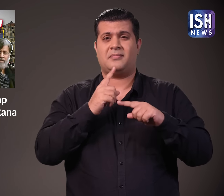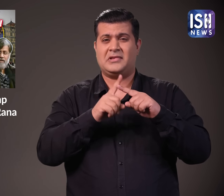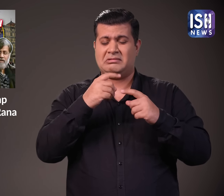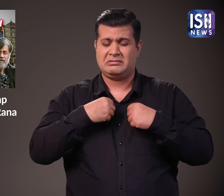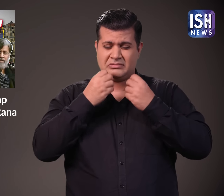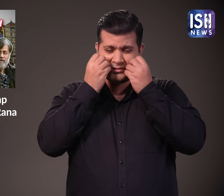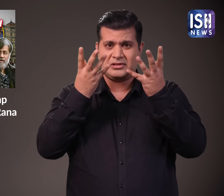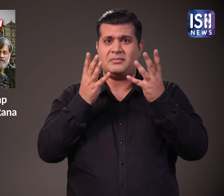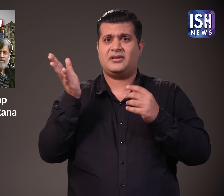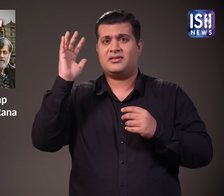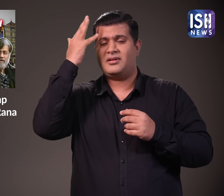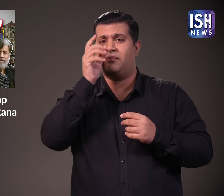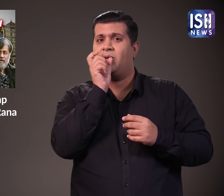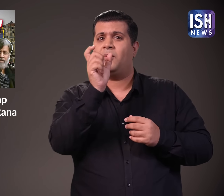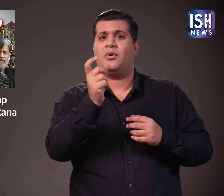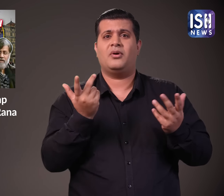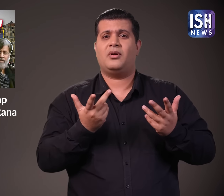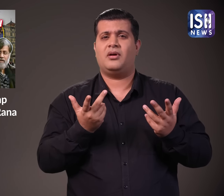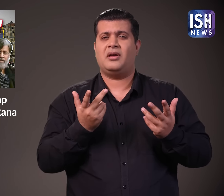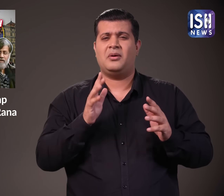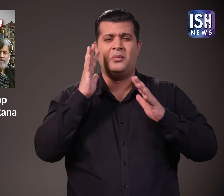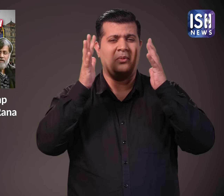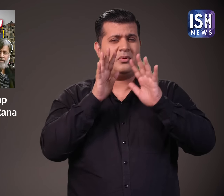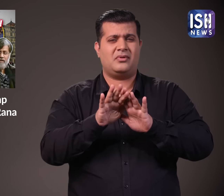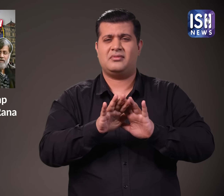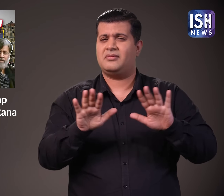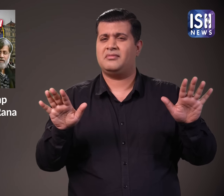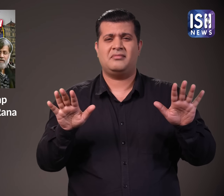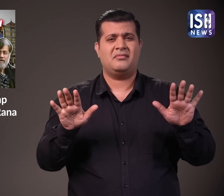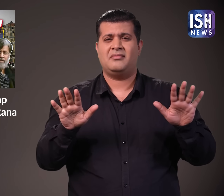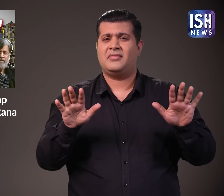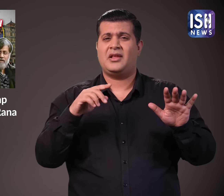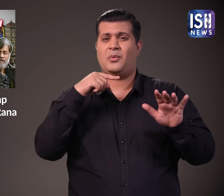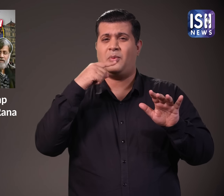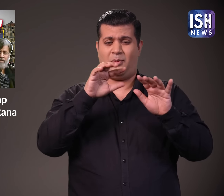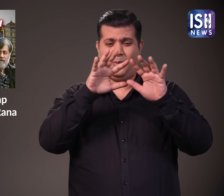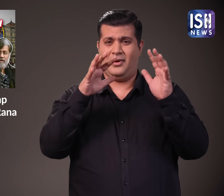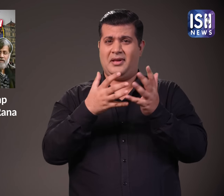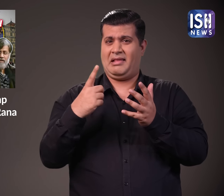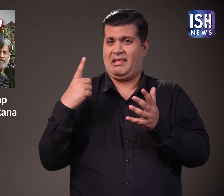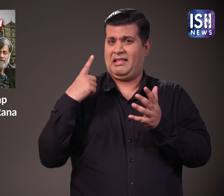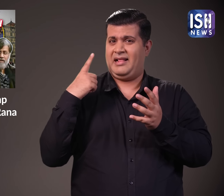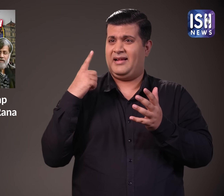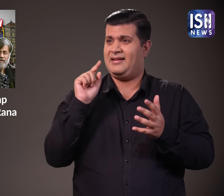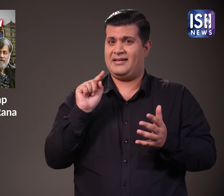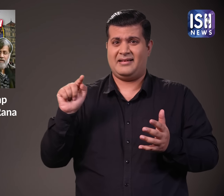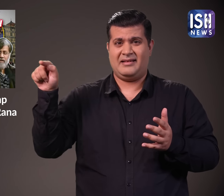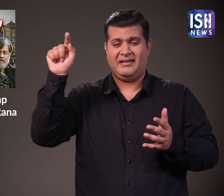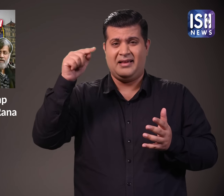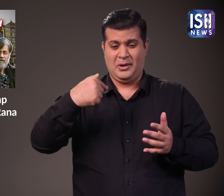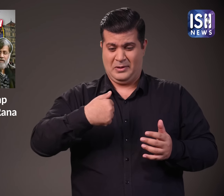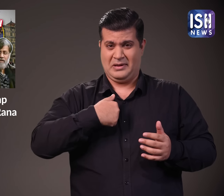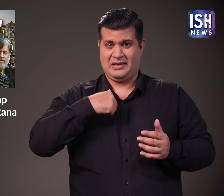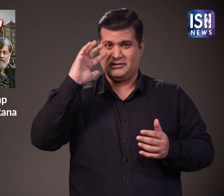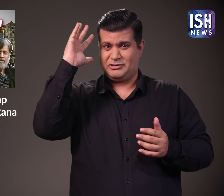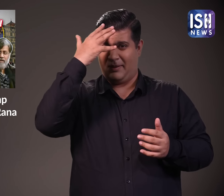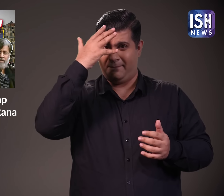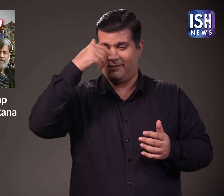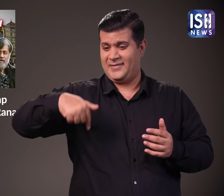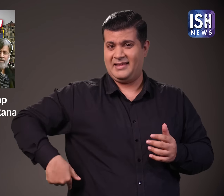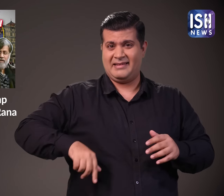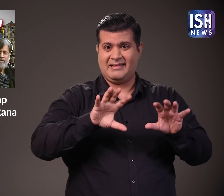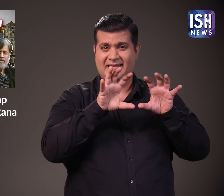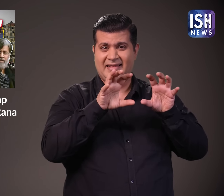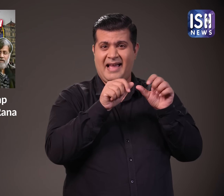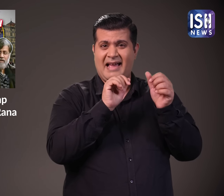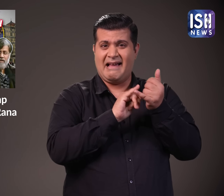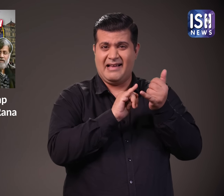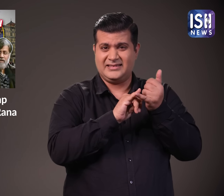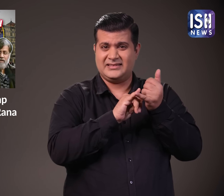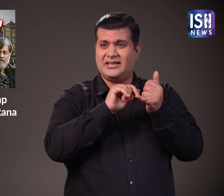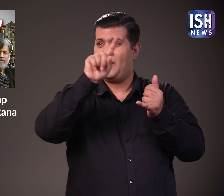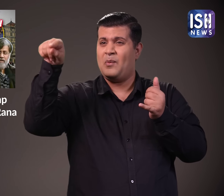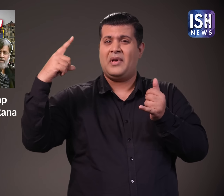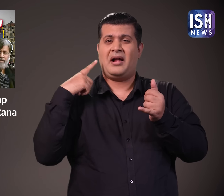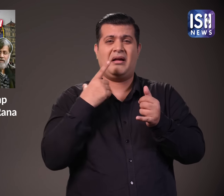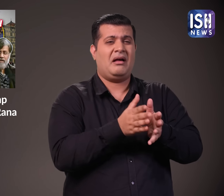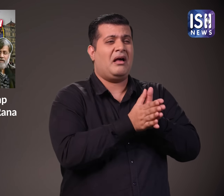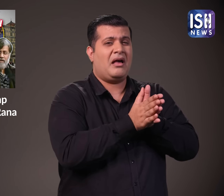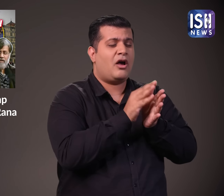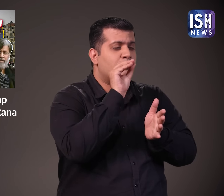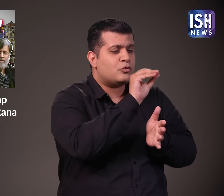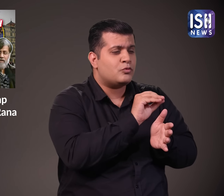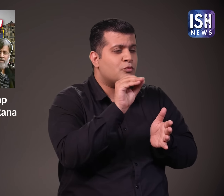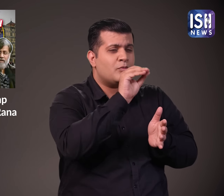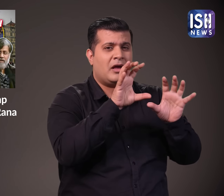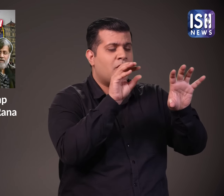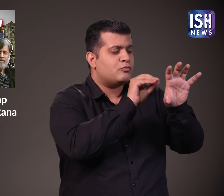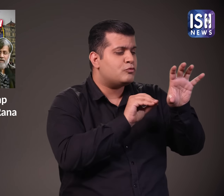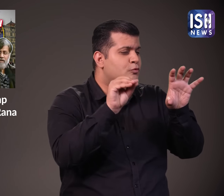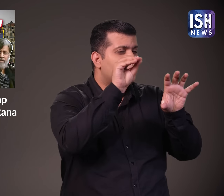You know what's more surprising! Trump told that all the world leaders are kissing his a**.